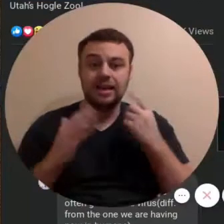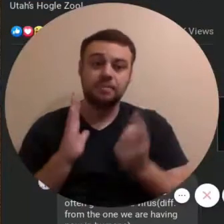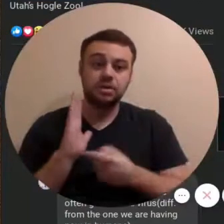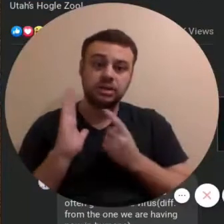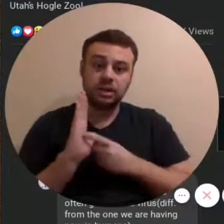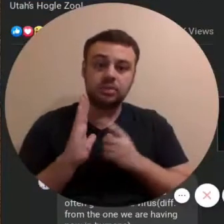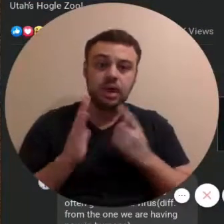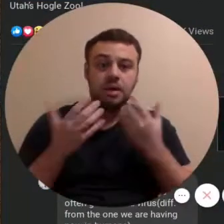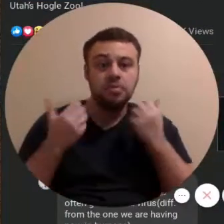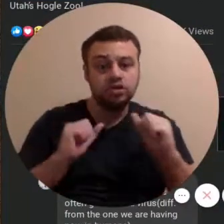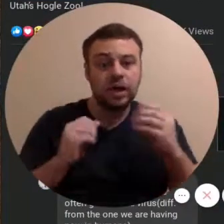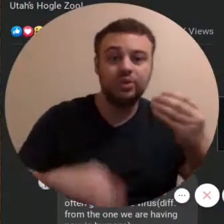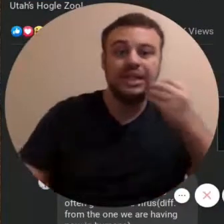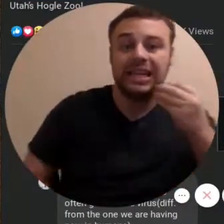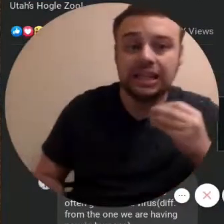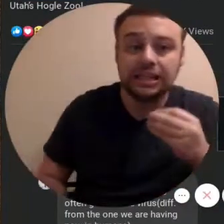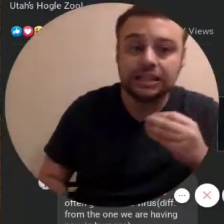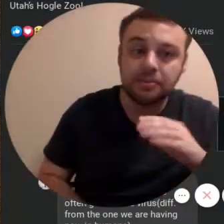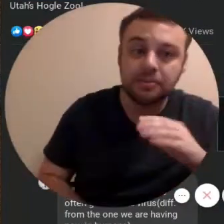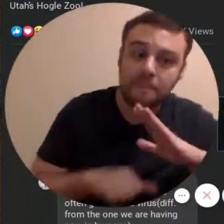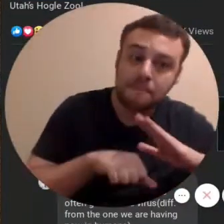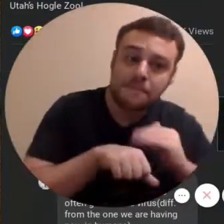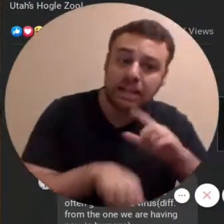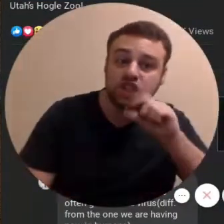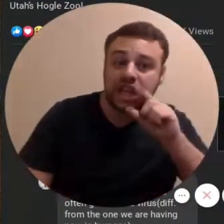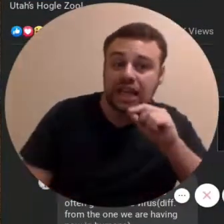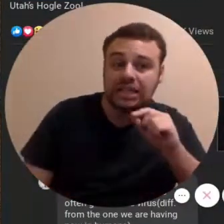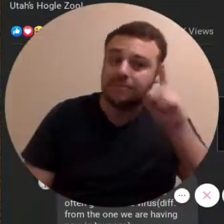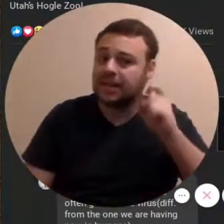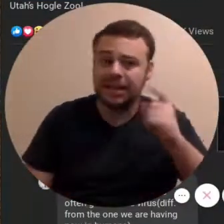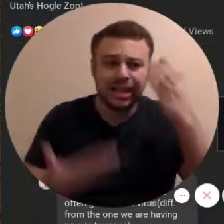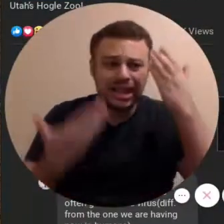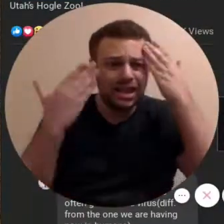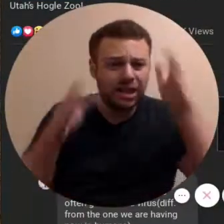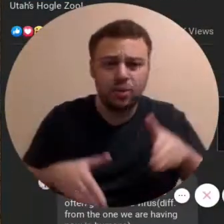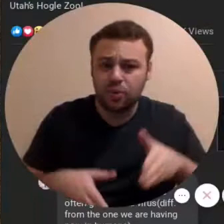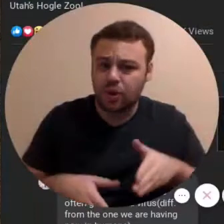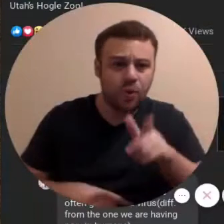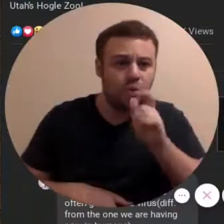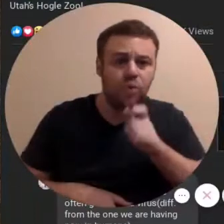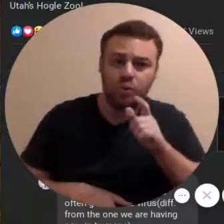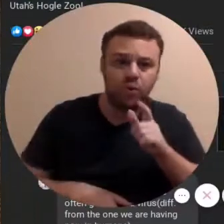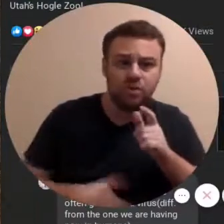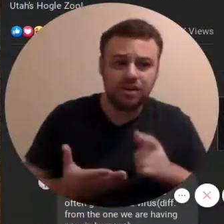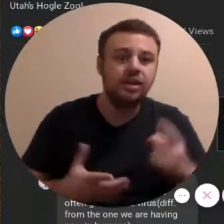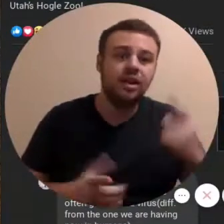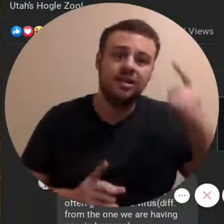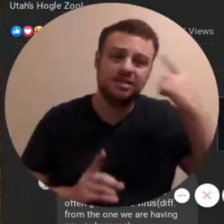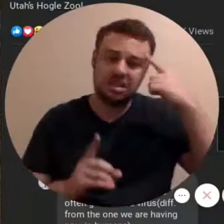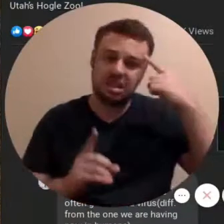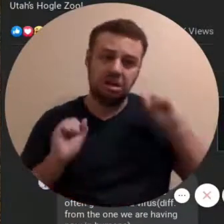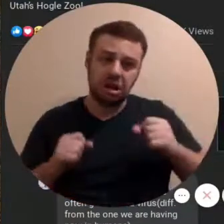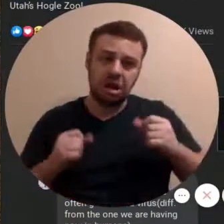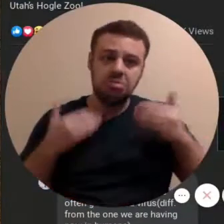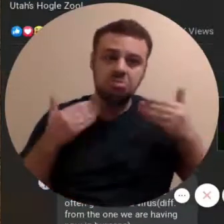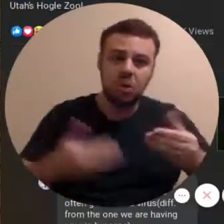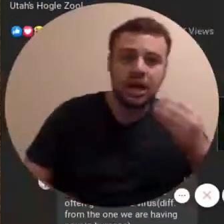things like that, because they don't know that it's your pet. They just know that it's a food item. So the best thing you can do is, keep it safe by keeping those